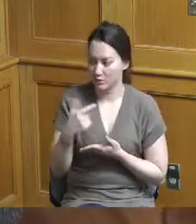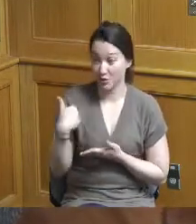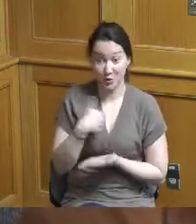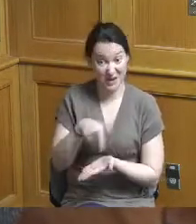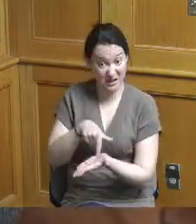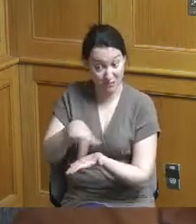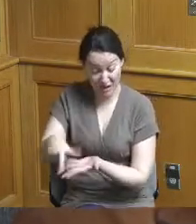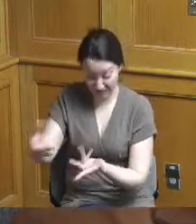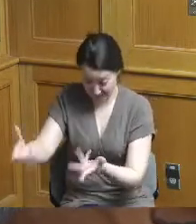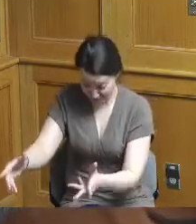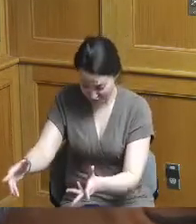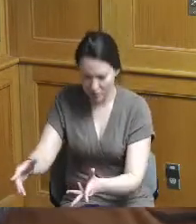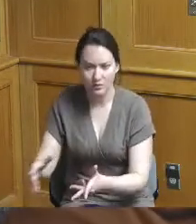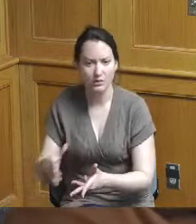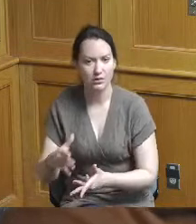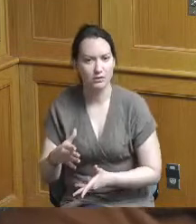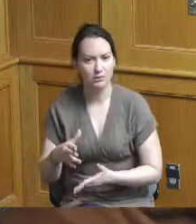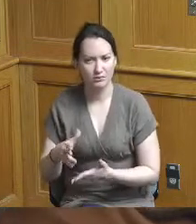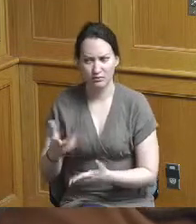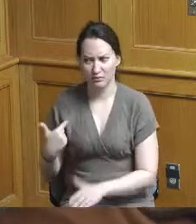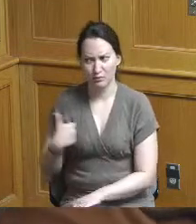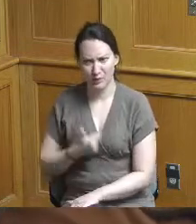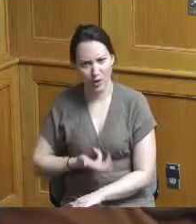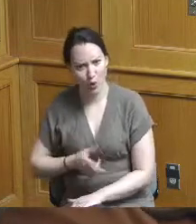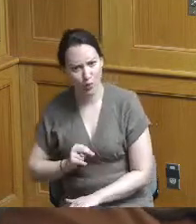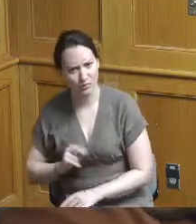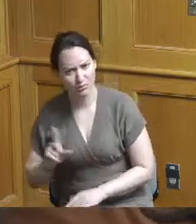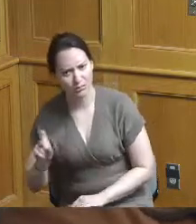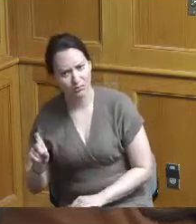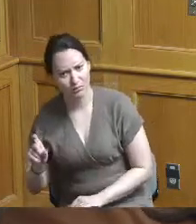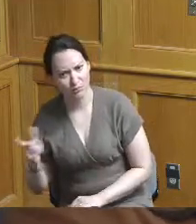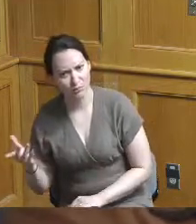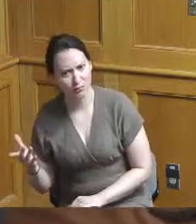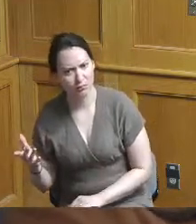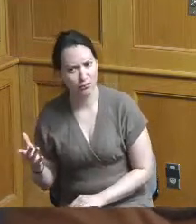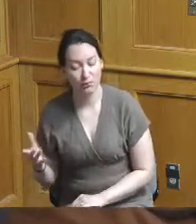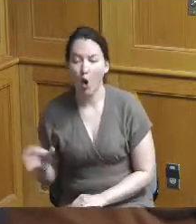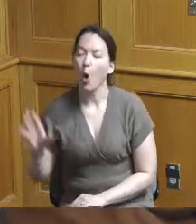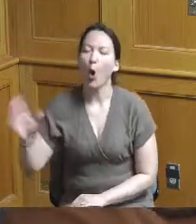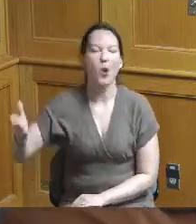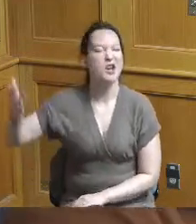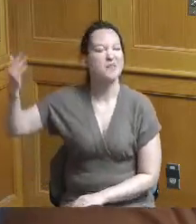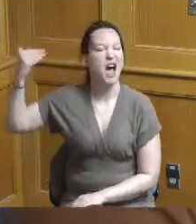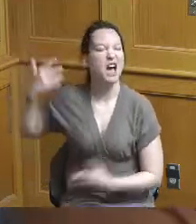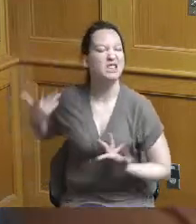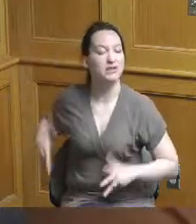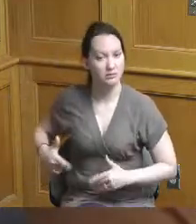it then how come we can't own it and then we say okay well that's the past well I'm in the present